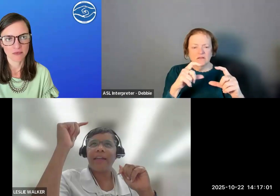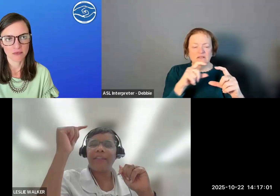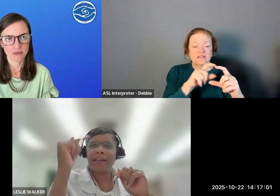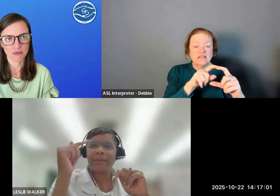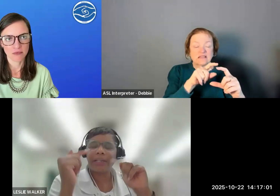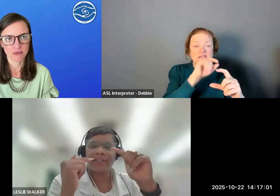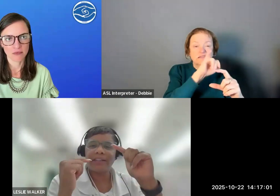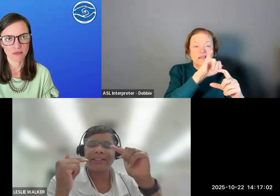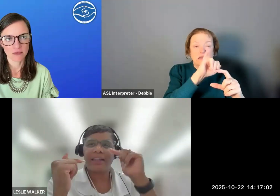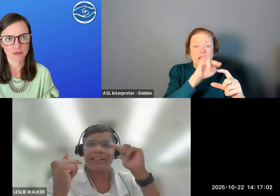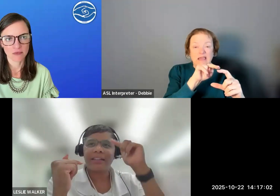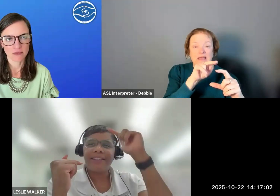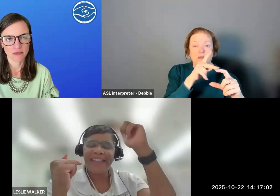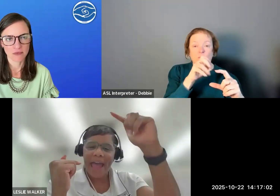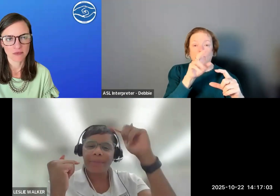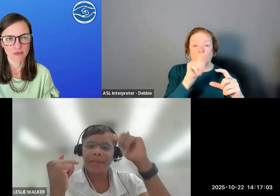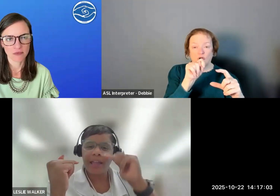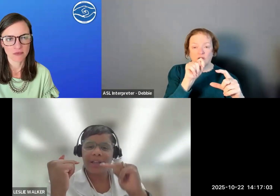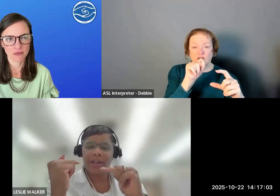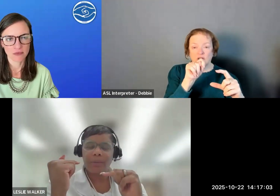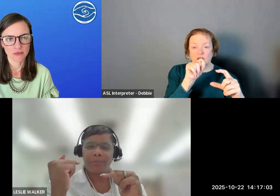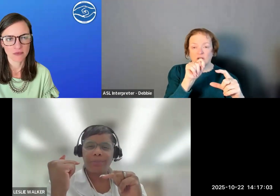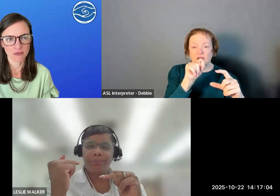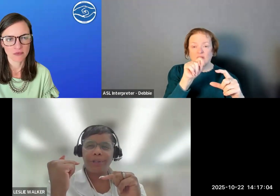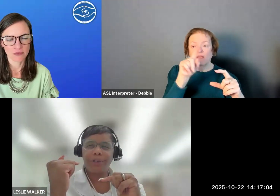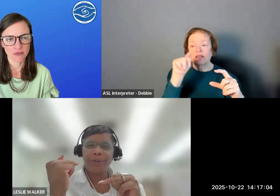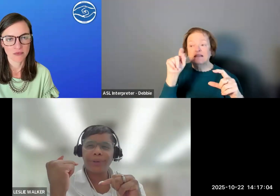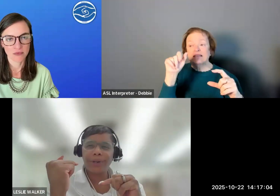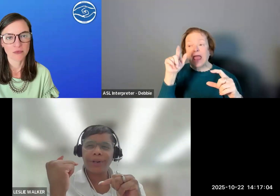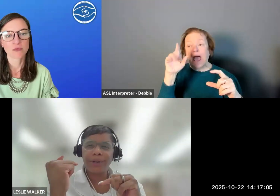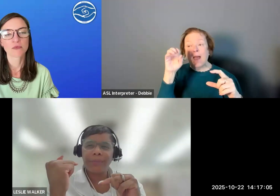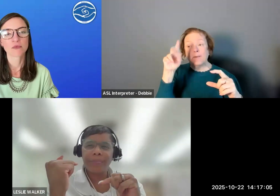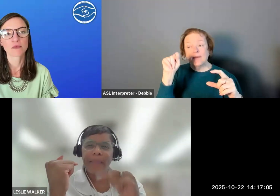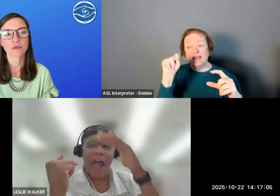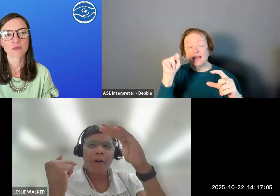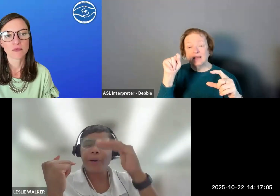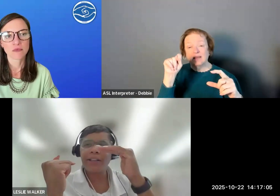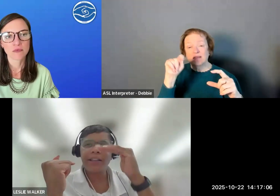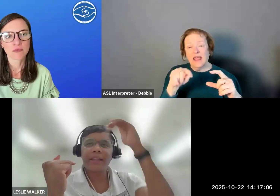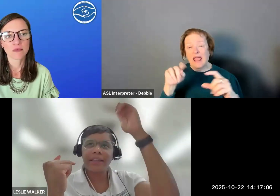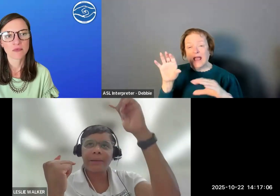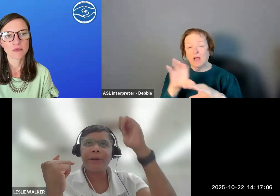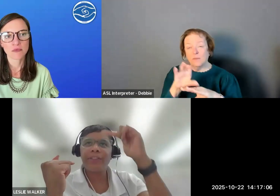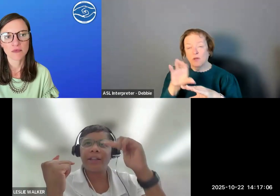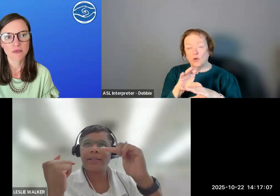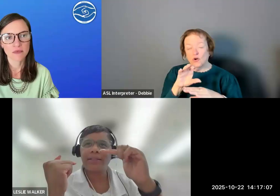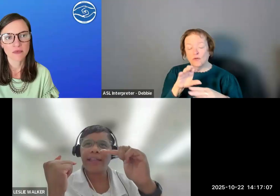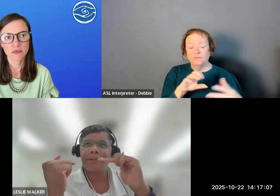And then I believe it says tablet and com computer output, it says input, then it says